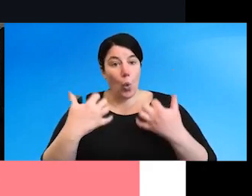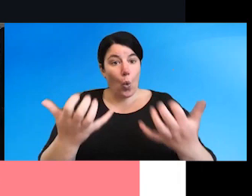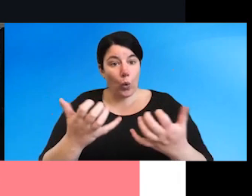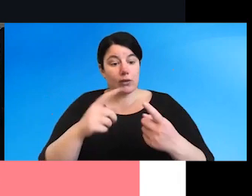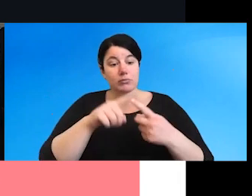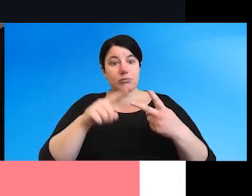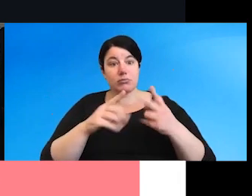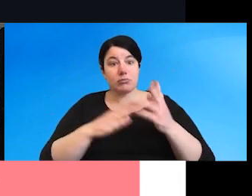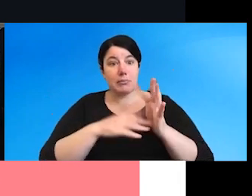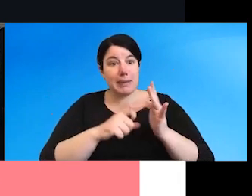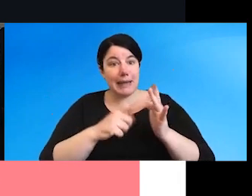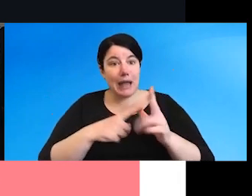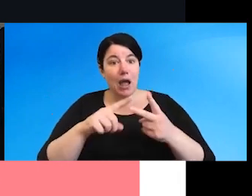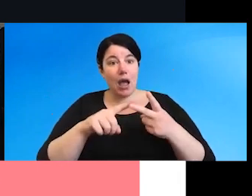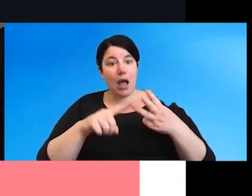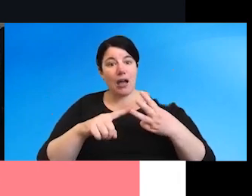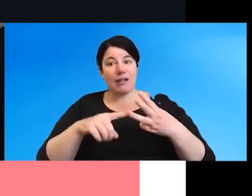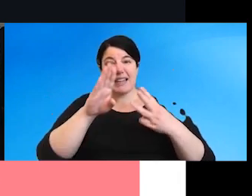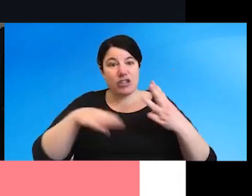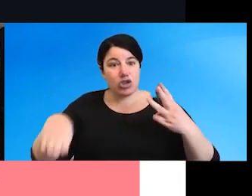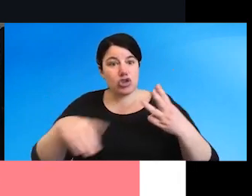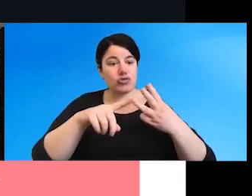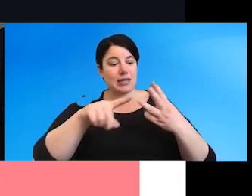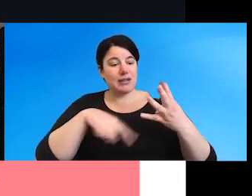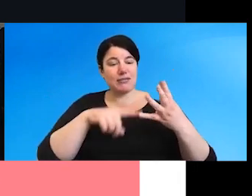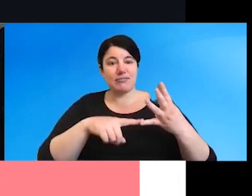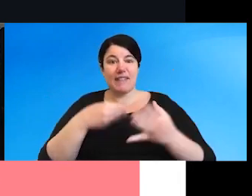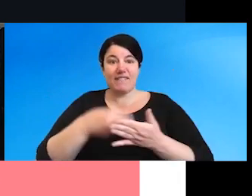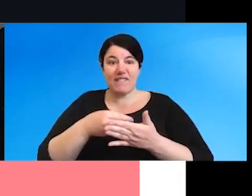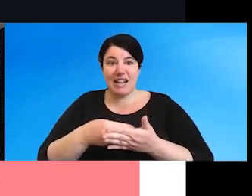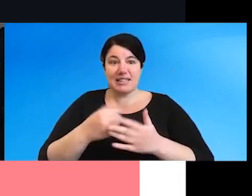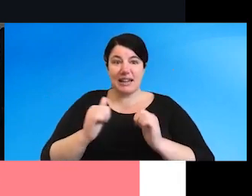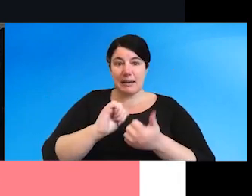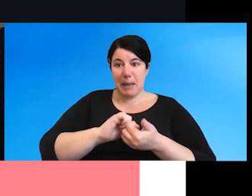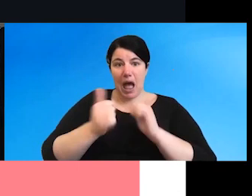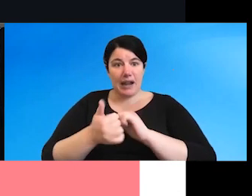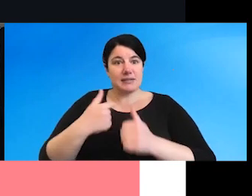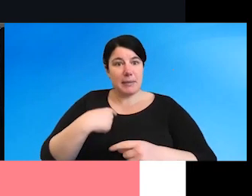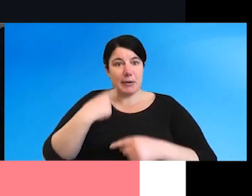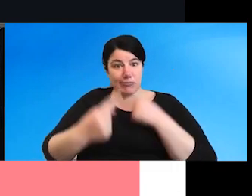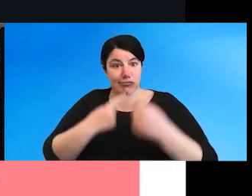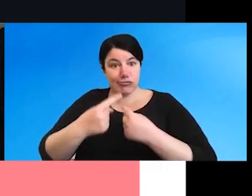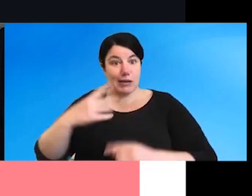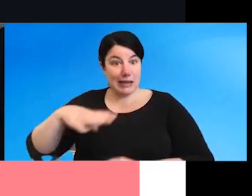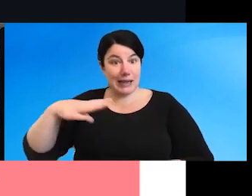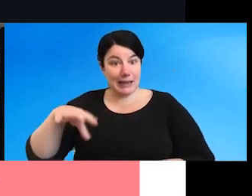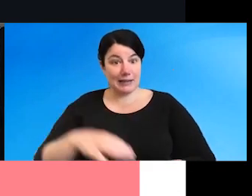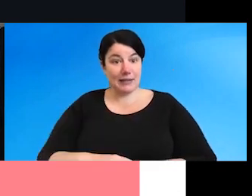industry, you may have funding partners or government partners who would be really important for you to communicate with. And then go